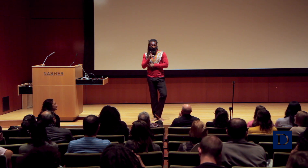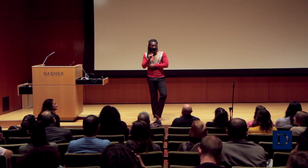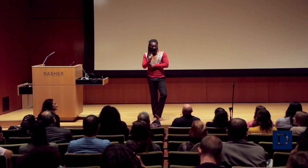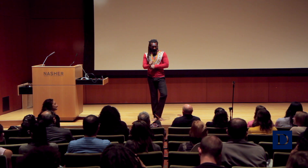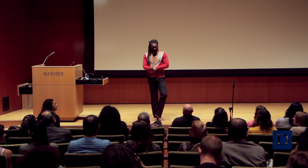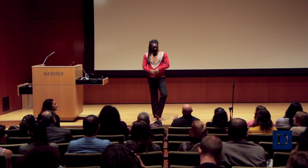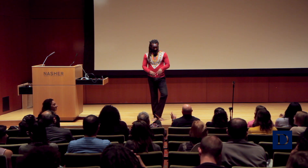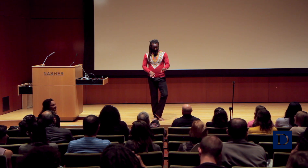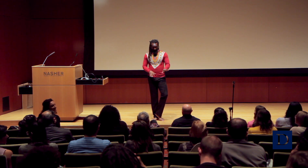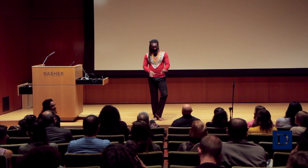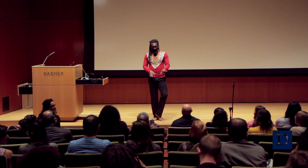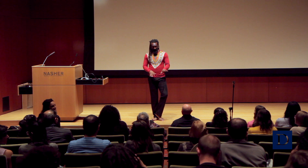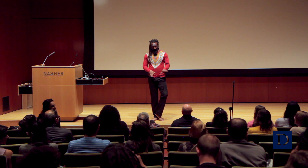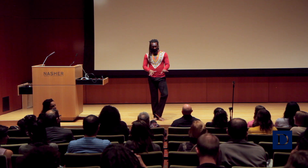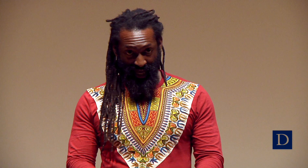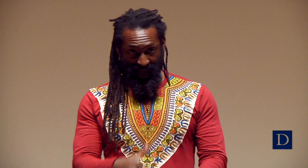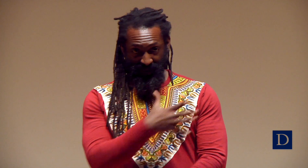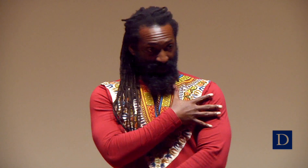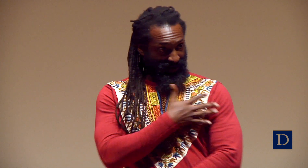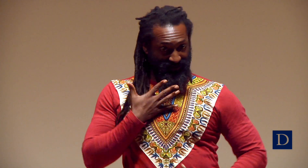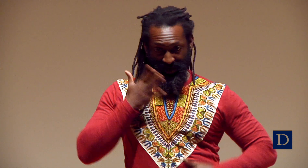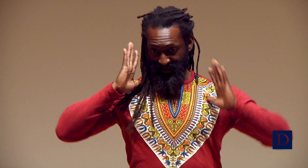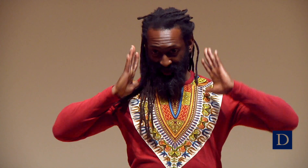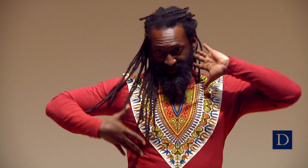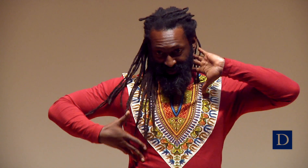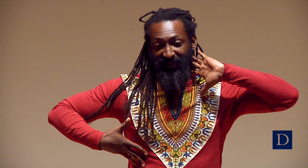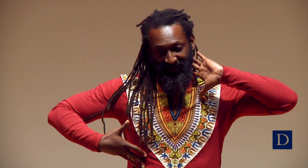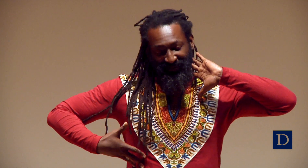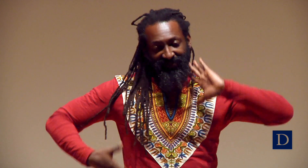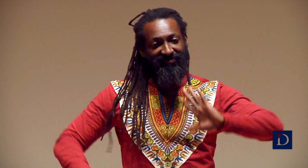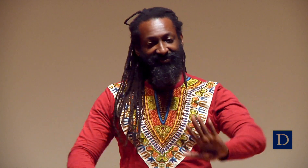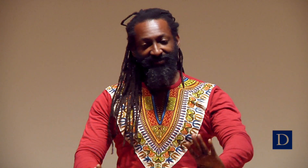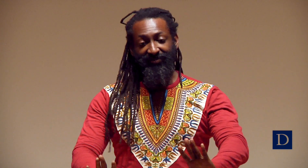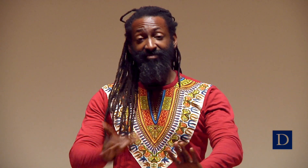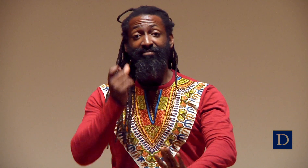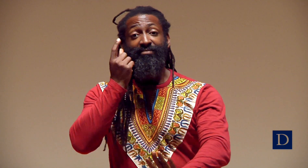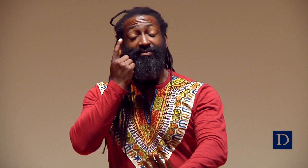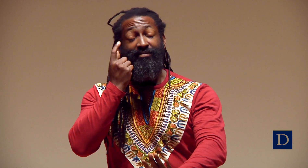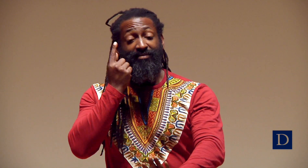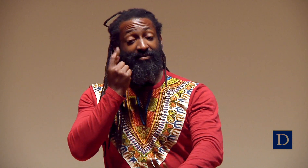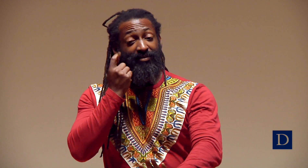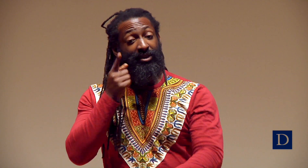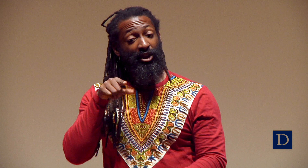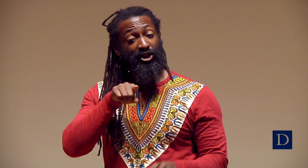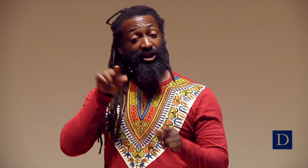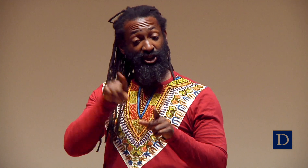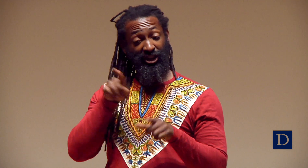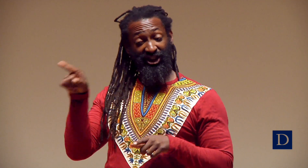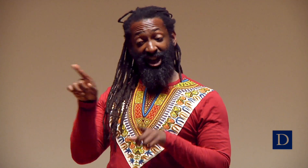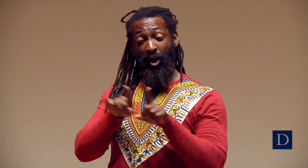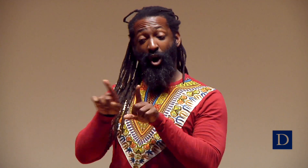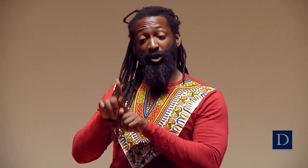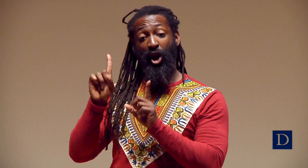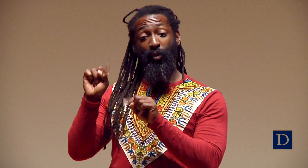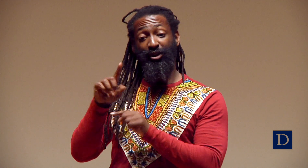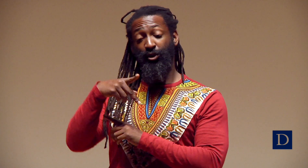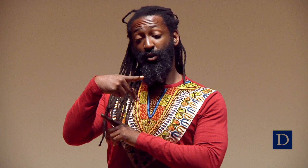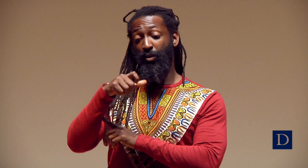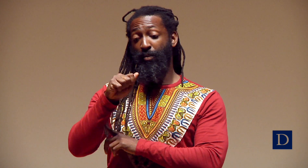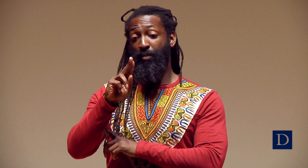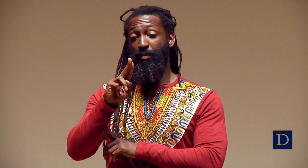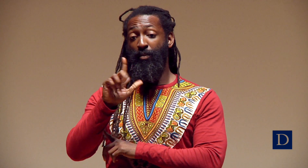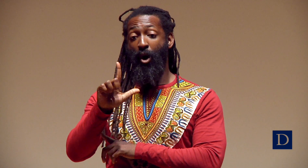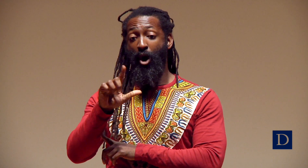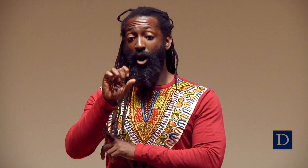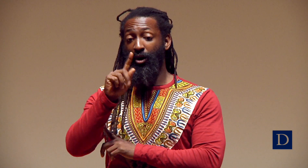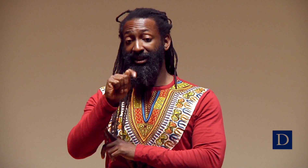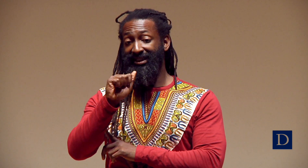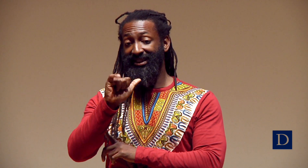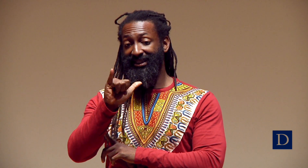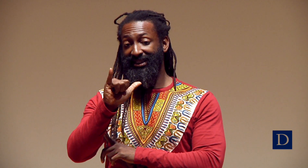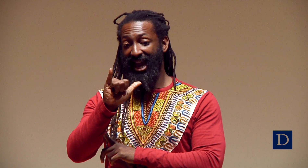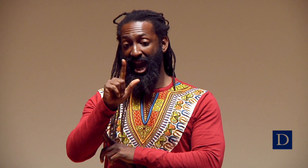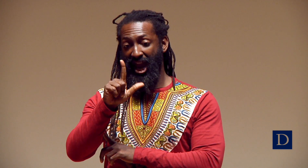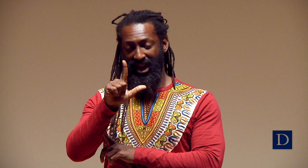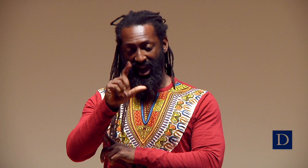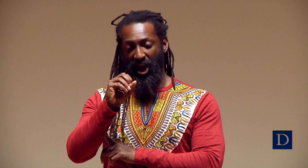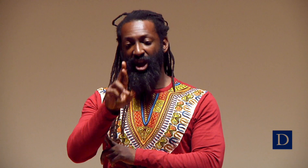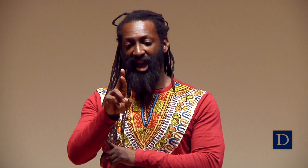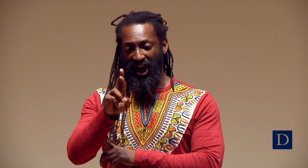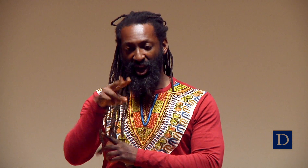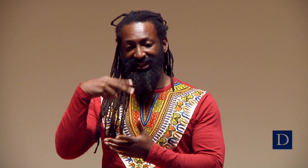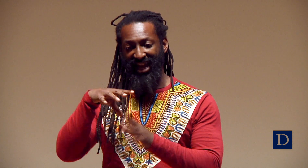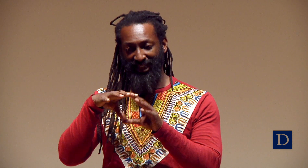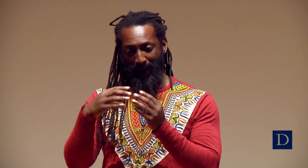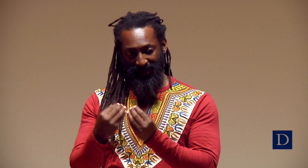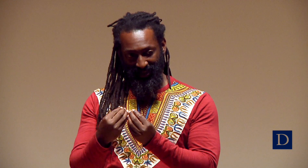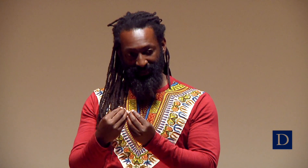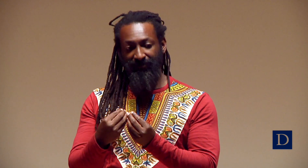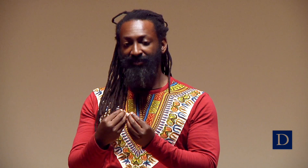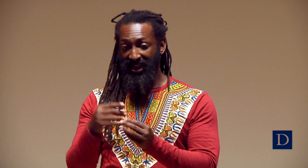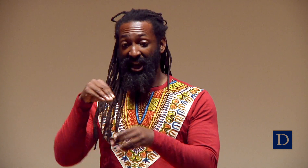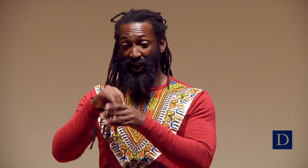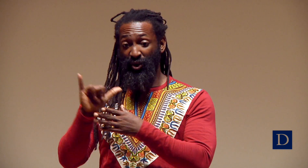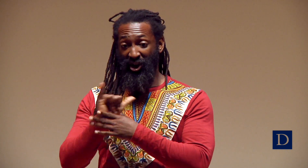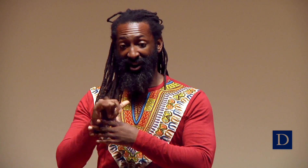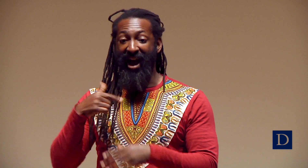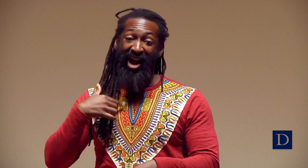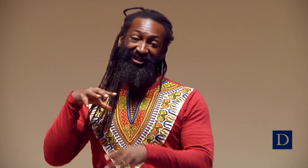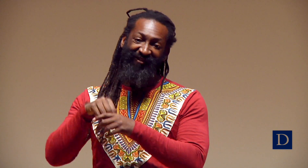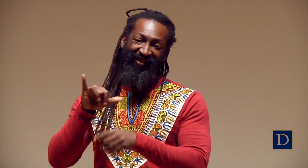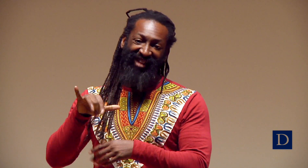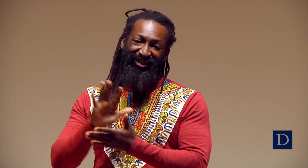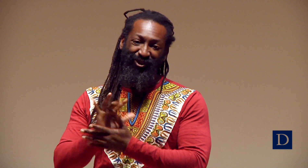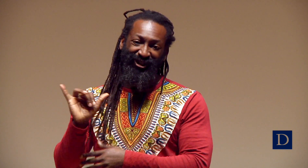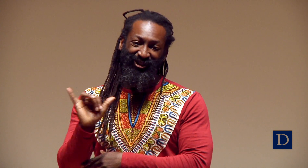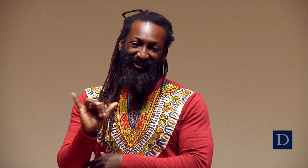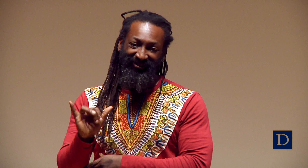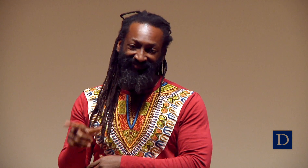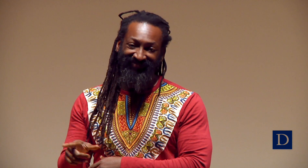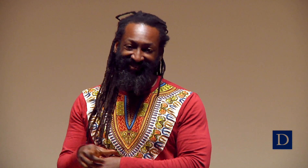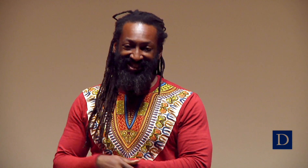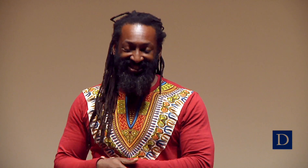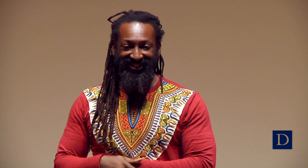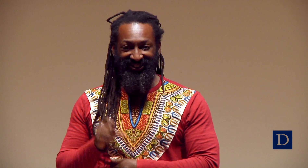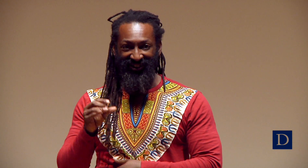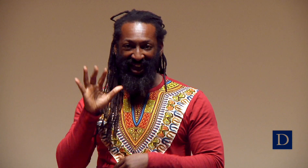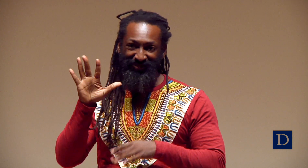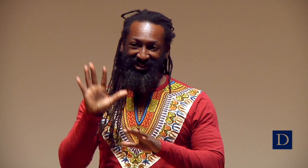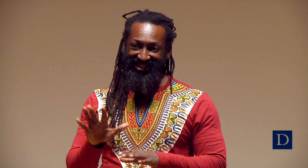I love Madonna. Love. She also went to Paul Taylor Dance Company that’s in New York, and I was involved with that school as well.